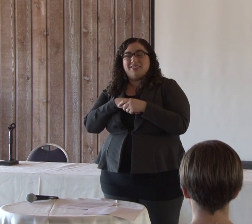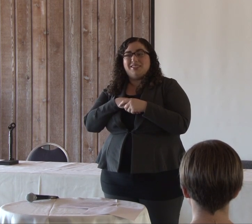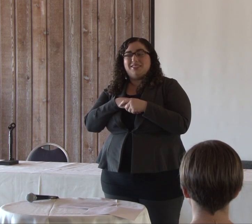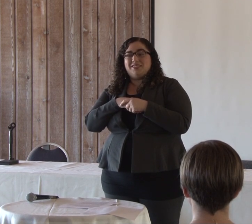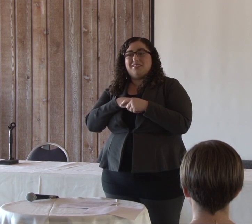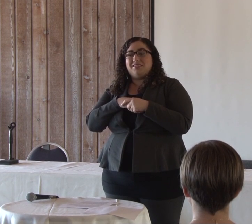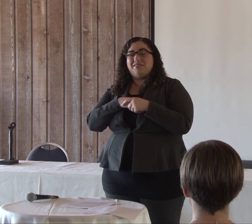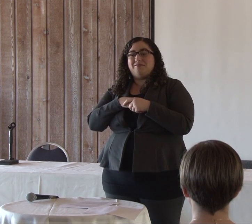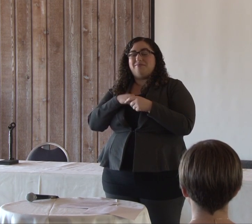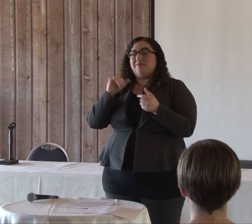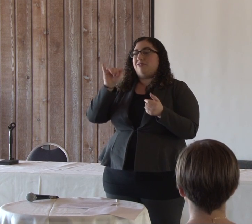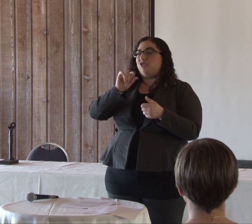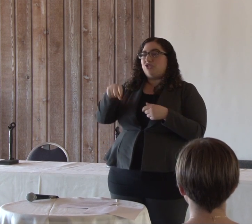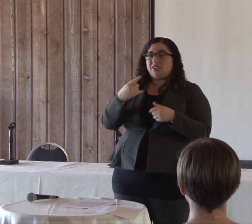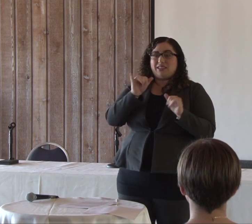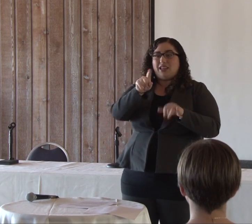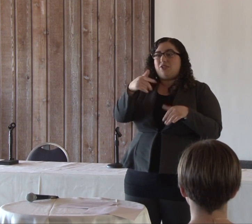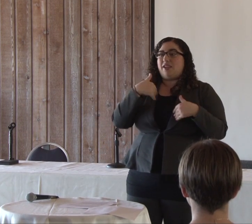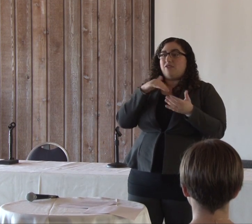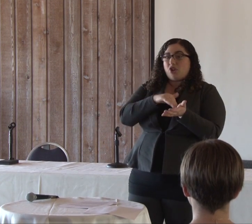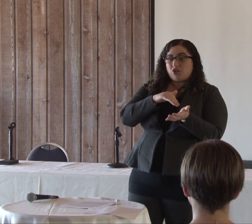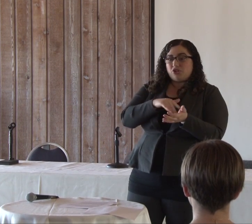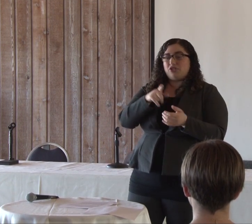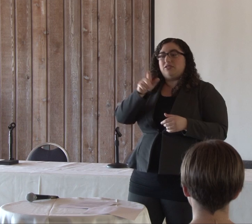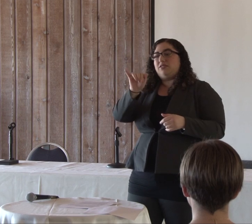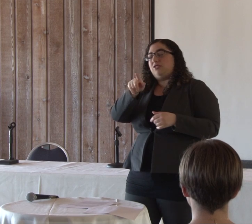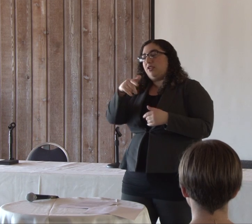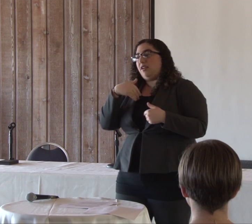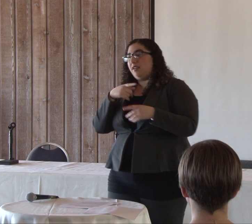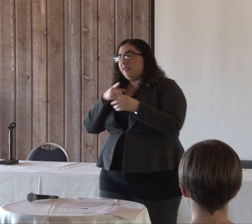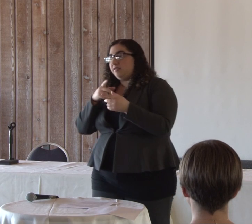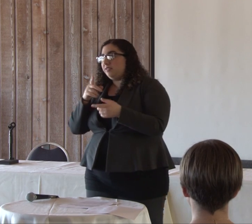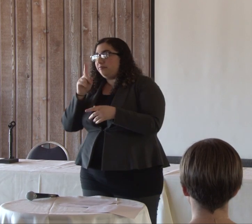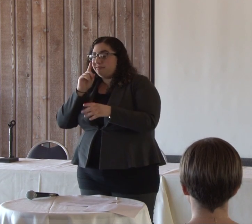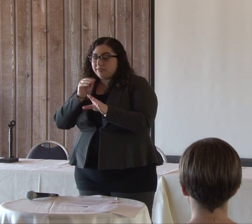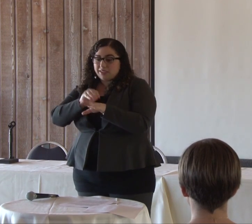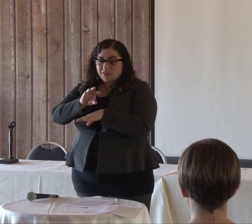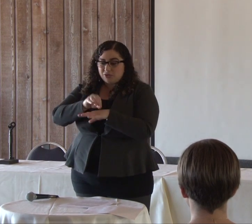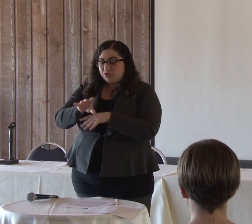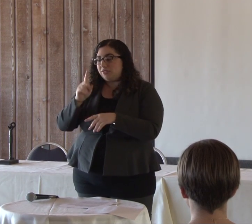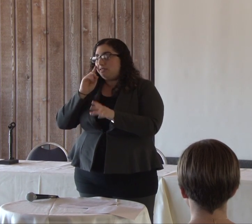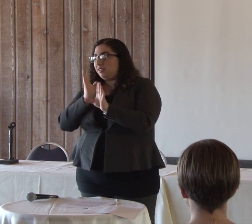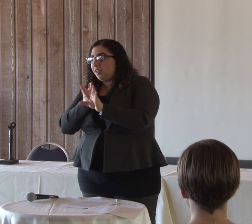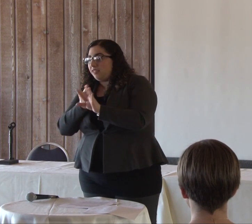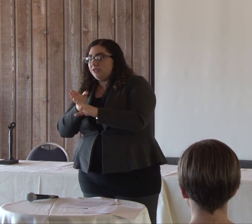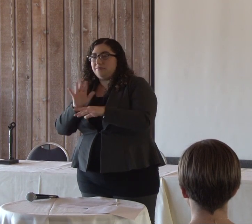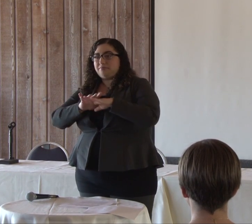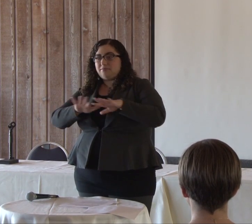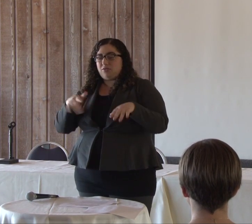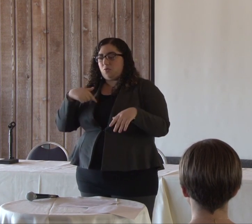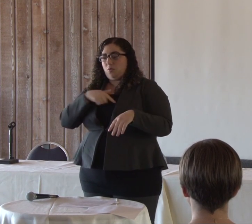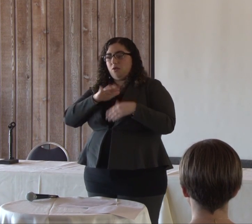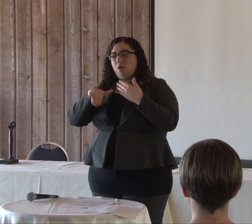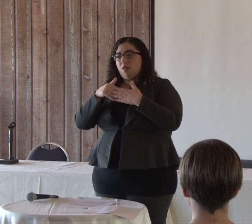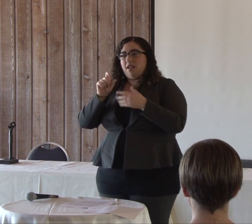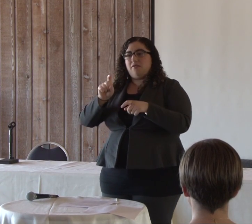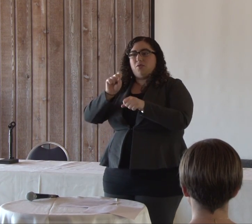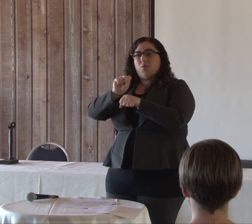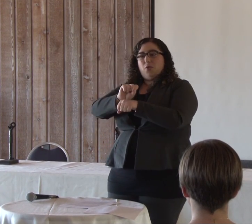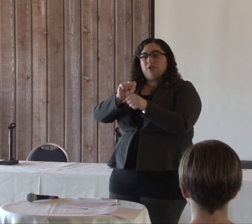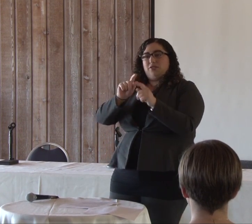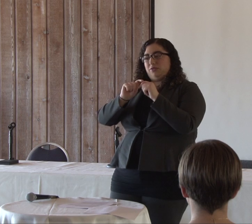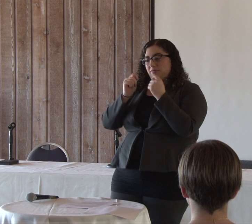We're not inferior we're not superior or equal. And just like you doctors, and you have